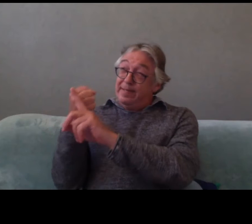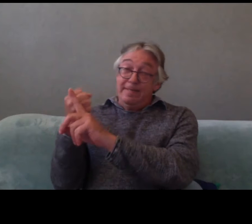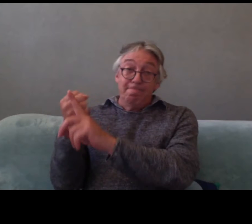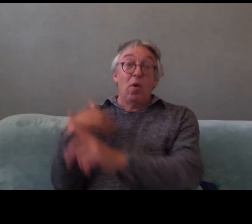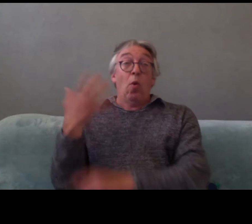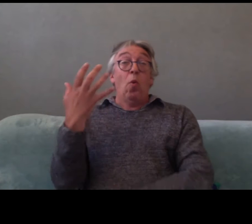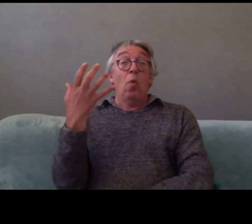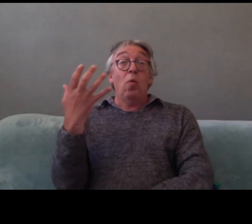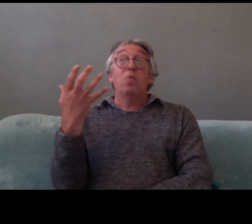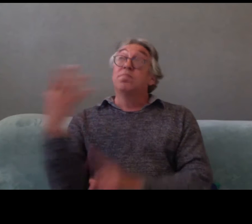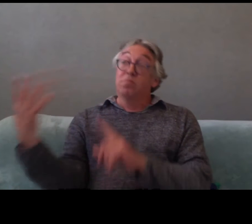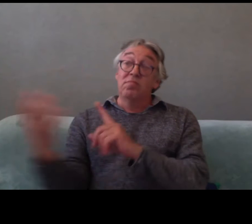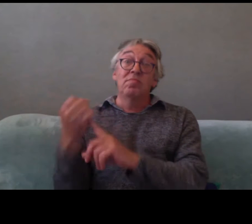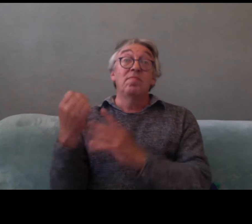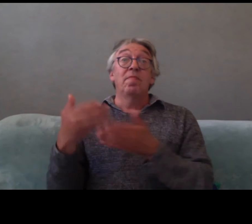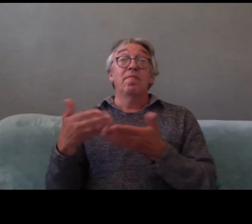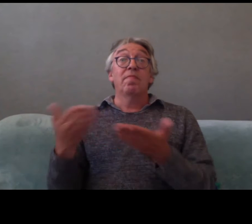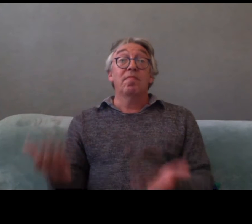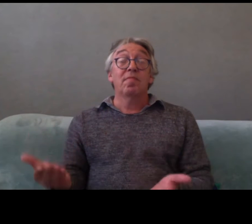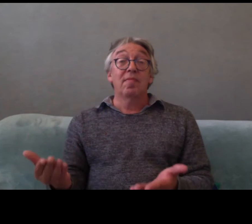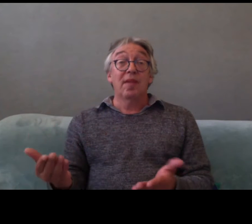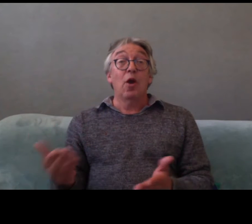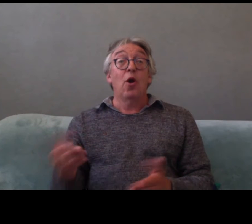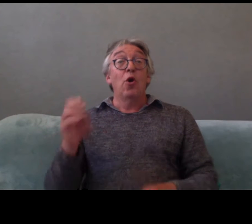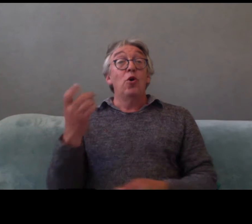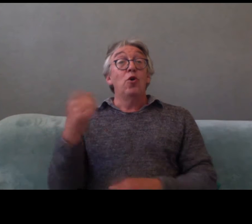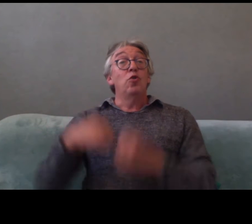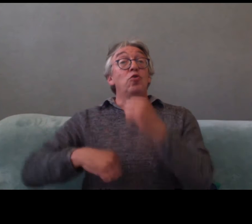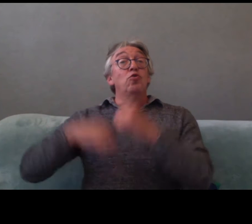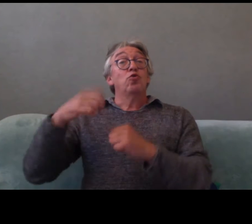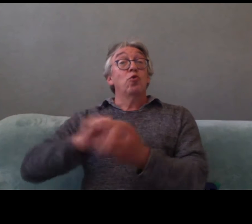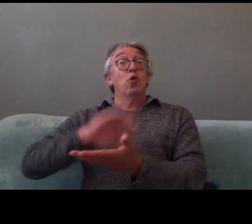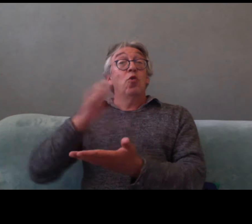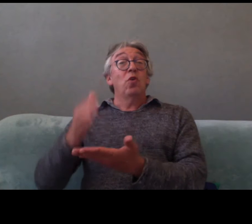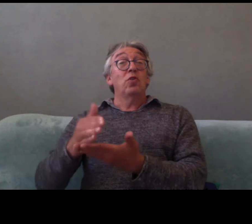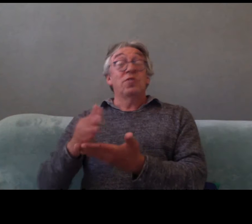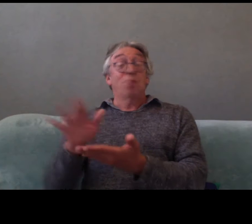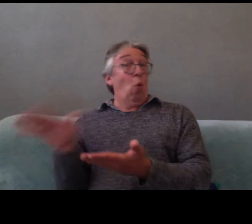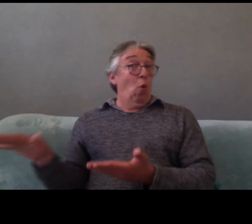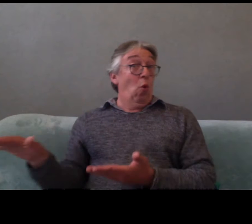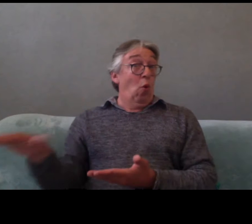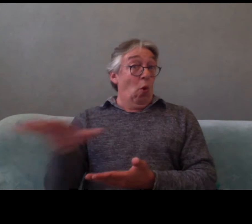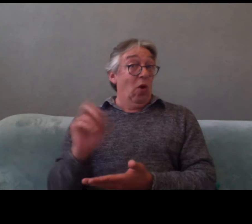in the regulatory frameworks for all funds in programming periods.